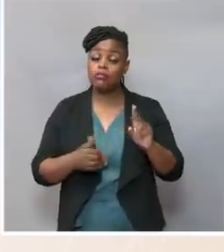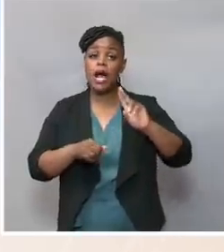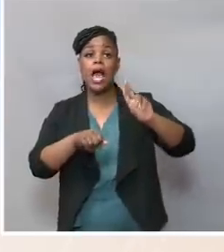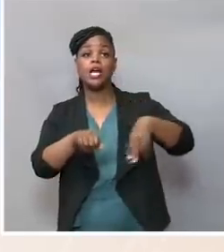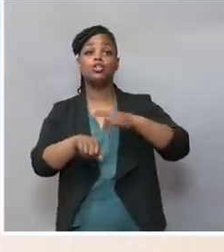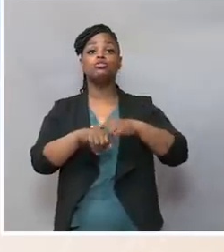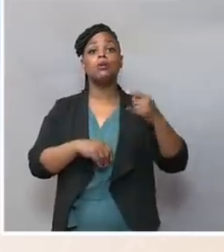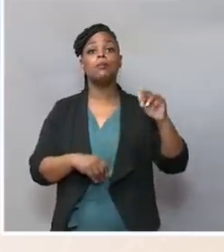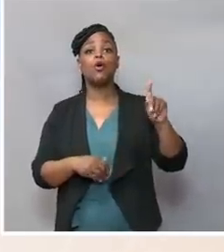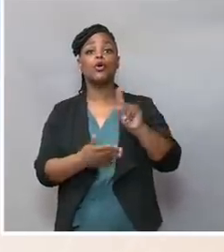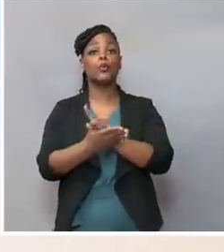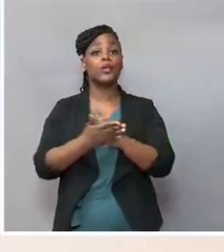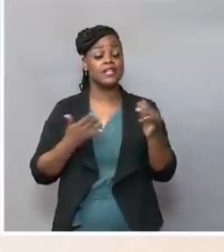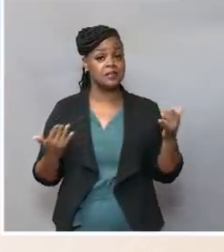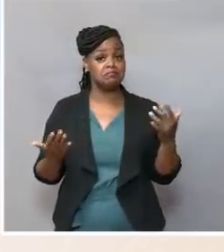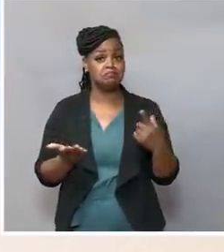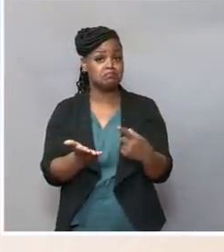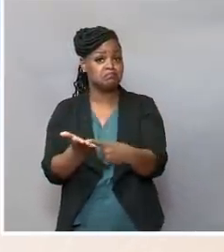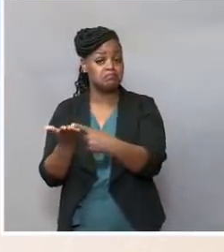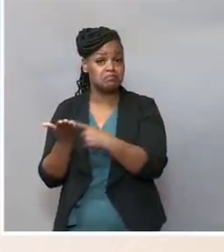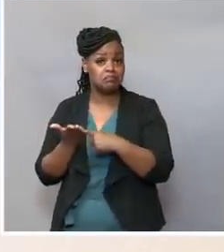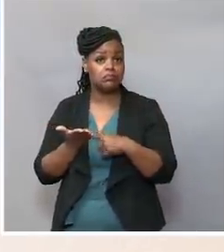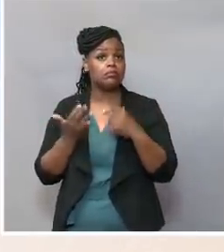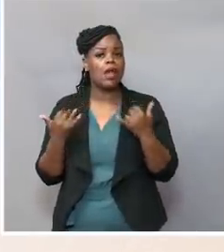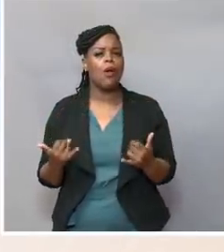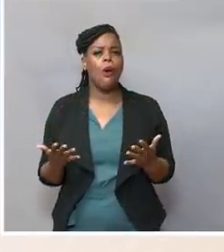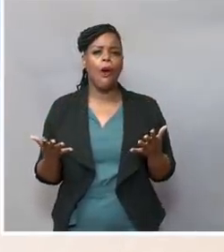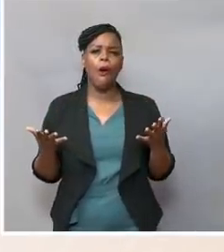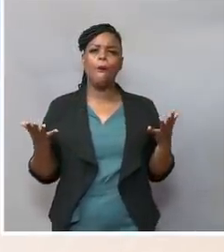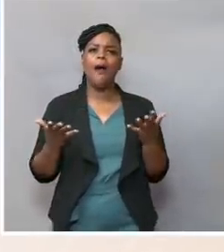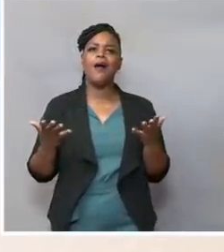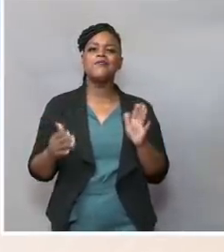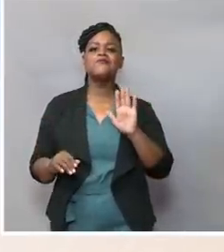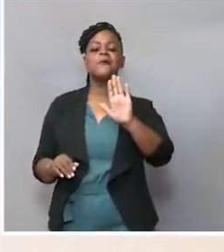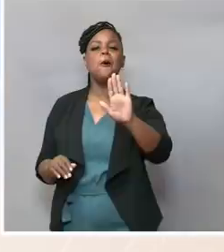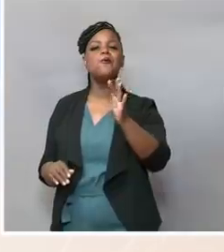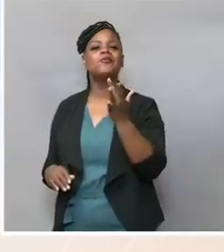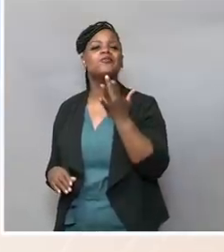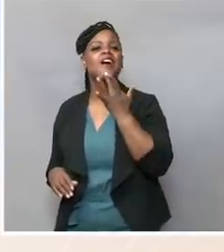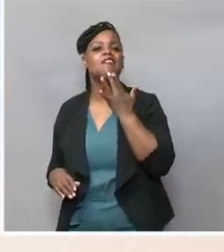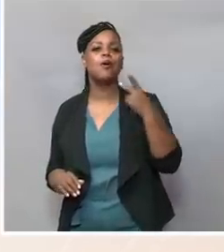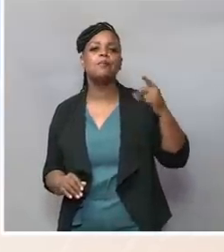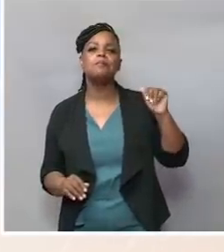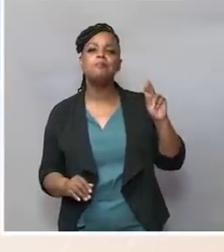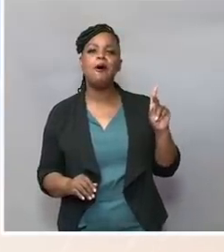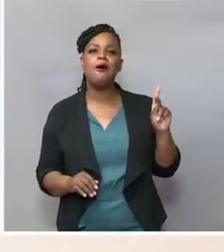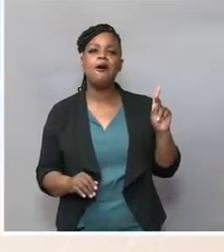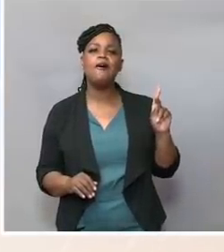I want to I mean, what's your what is your favorite park besides the one that you're standing in right now?